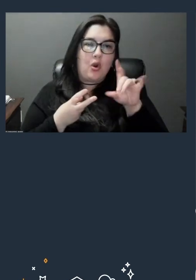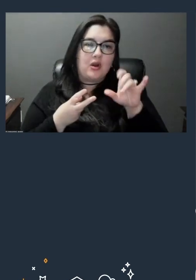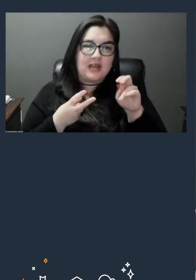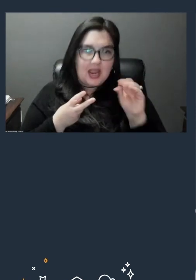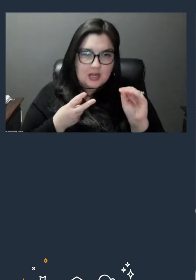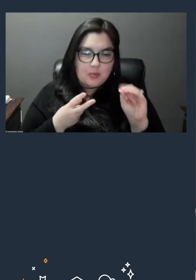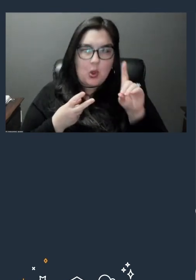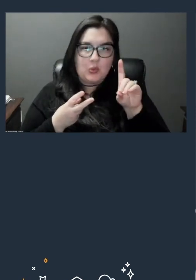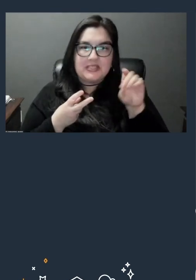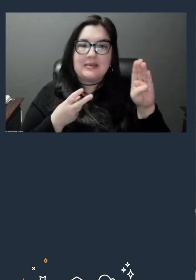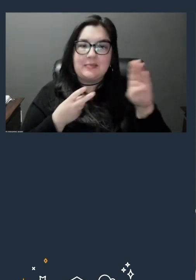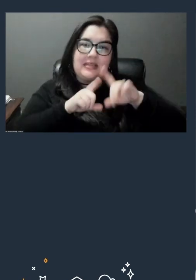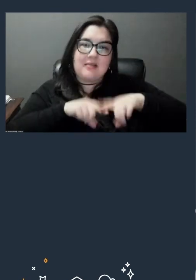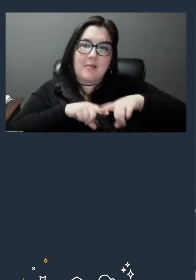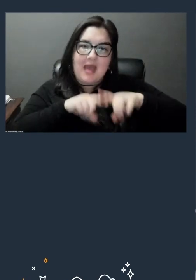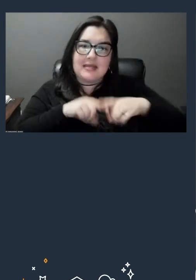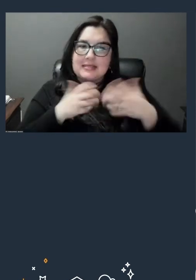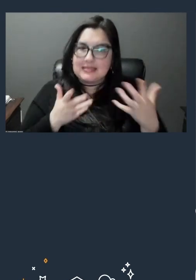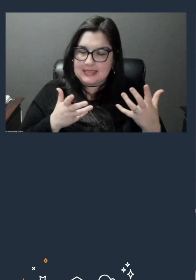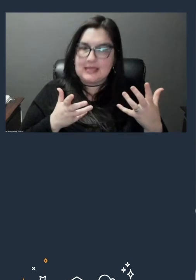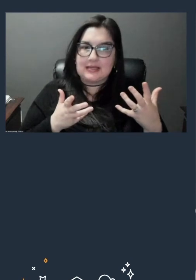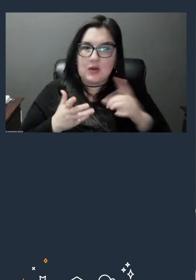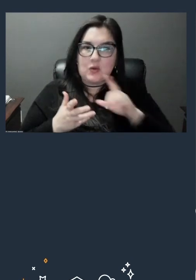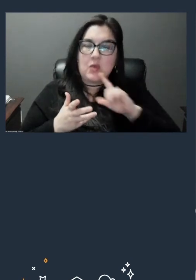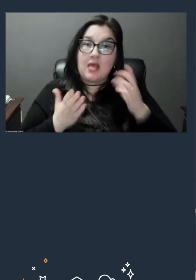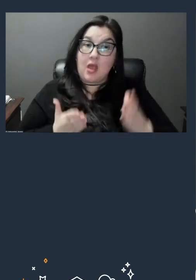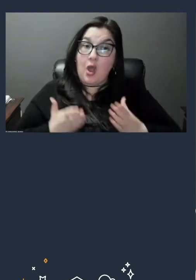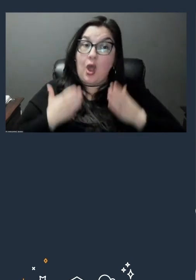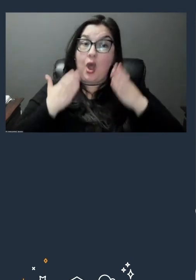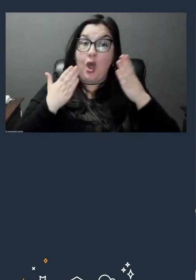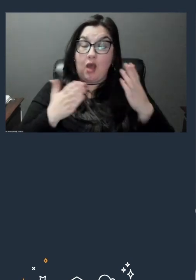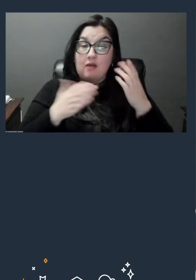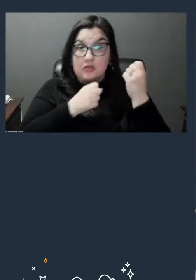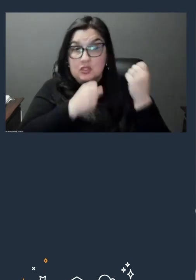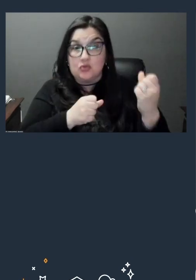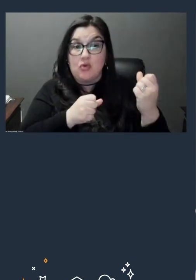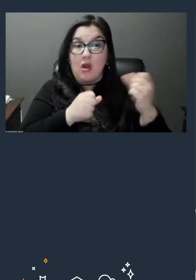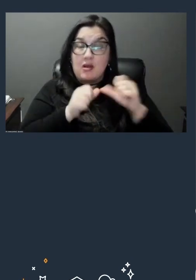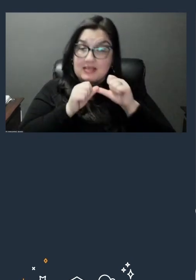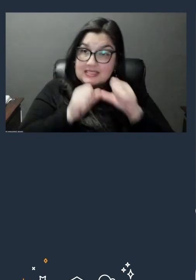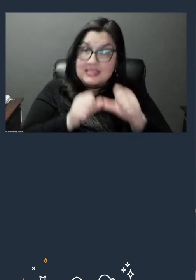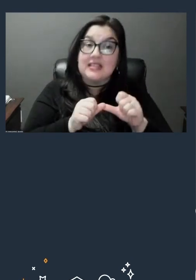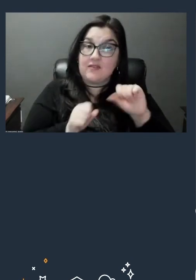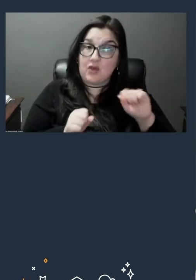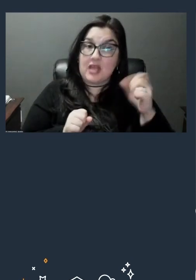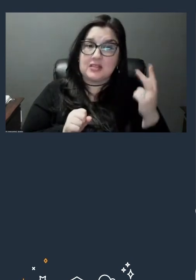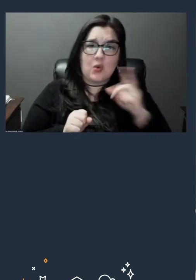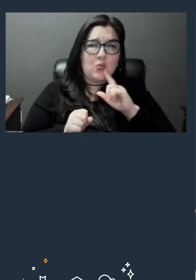So by natively offering strong consistency from S3, it really simplify a lot of workloads for our customers